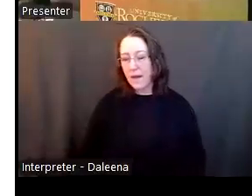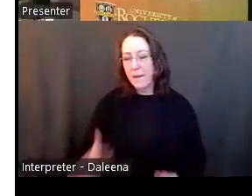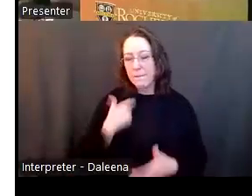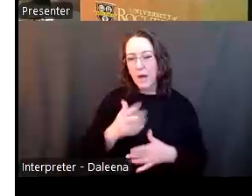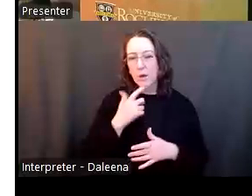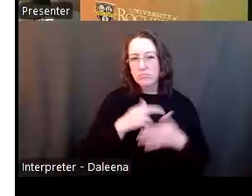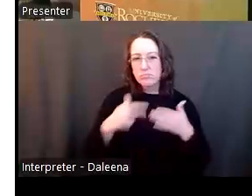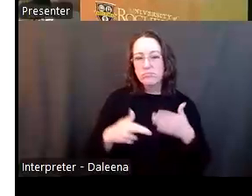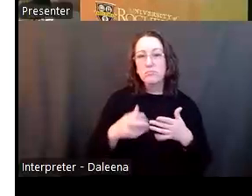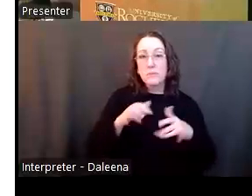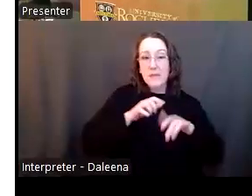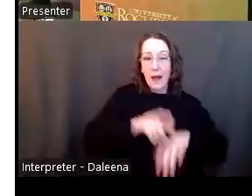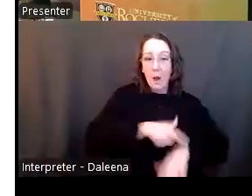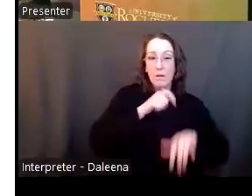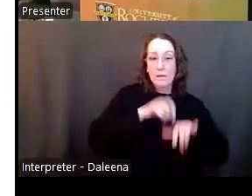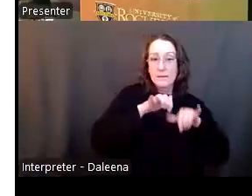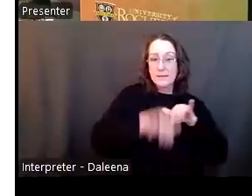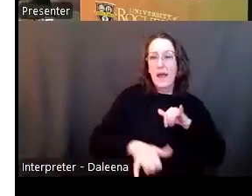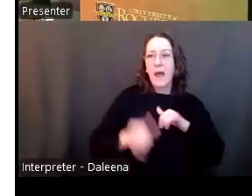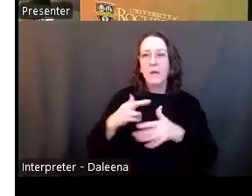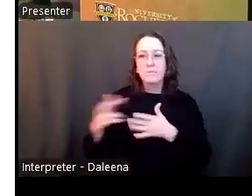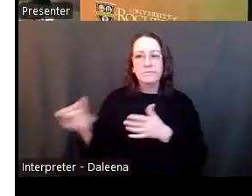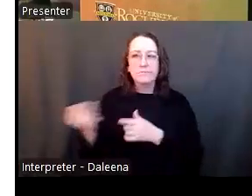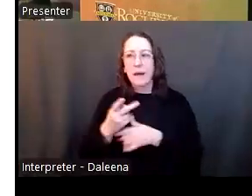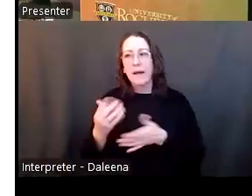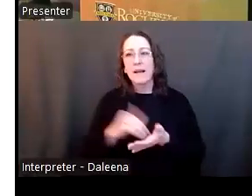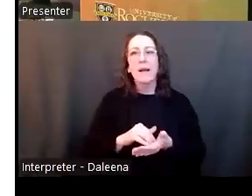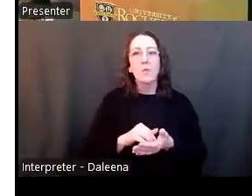when we compare similar patients so we're able to do this it's not perfect but we can do this